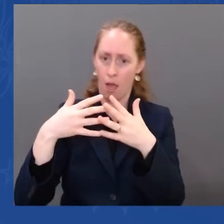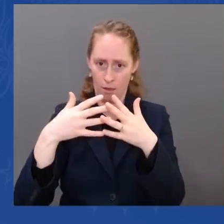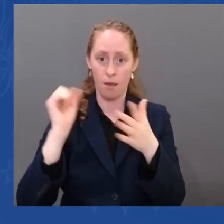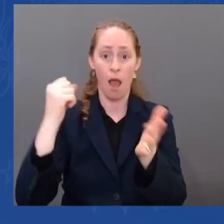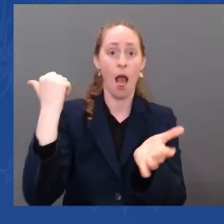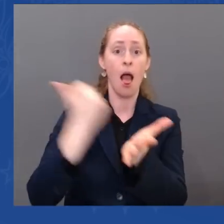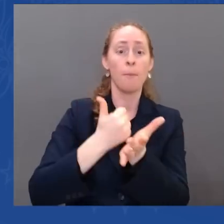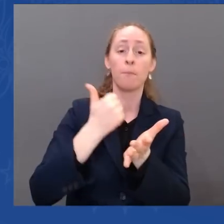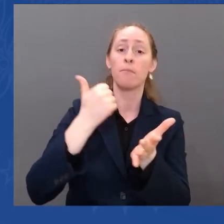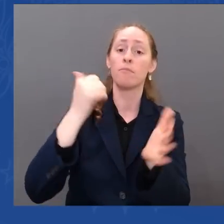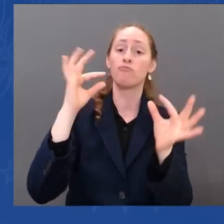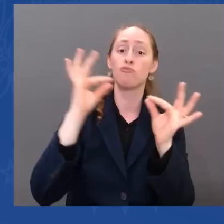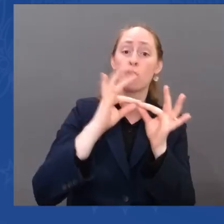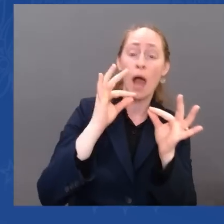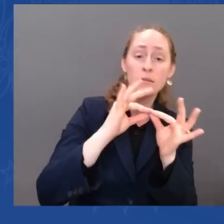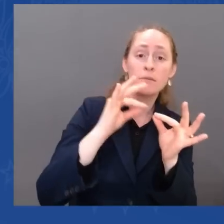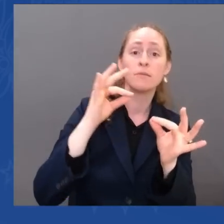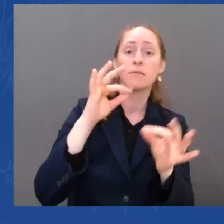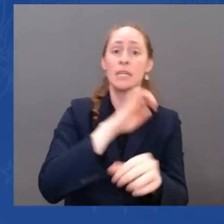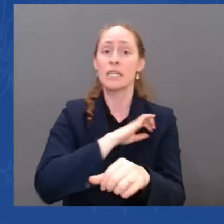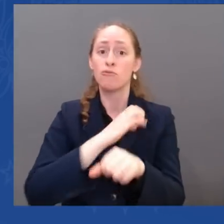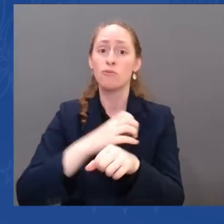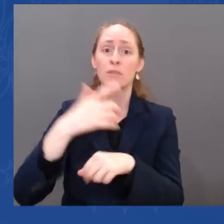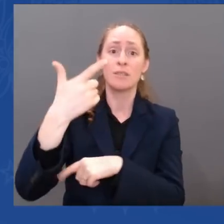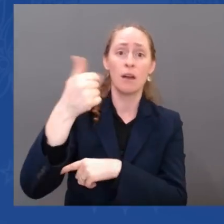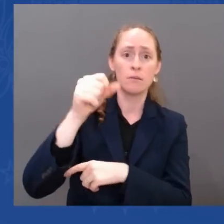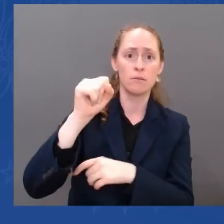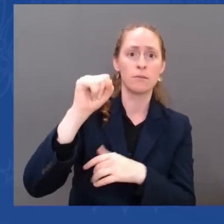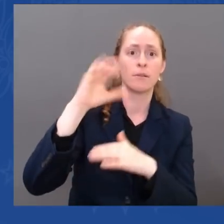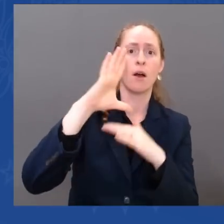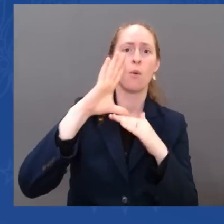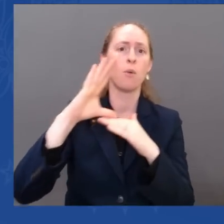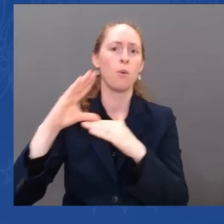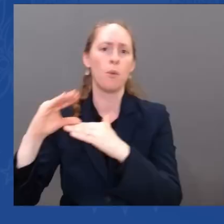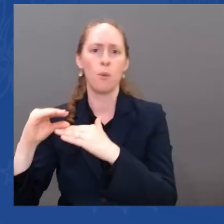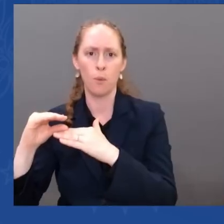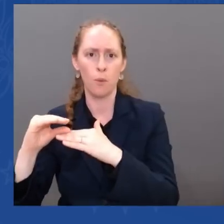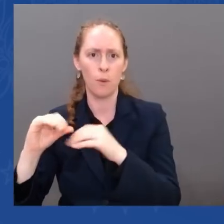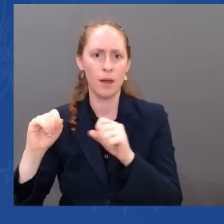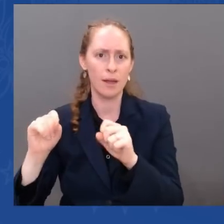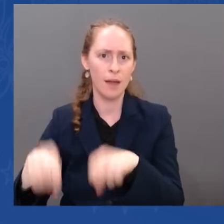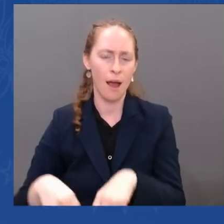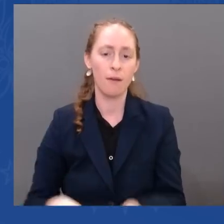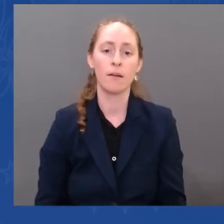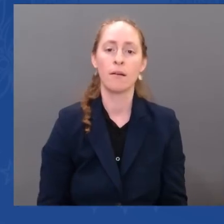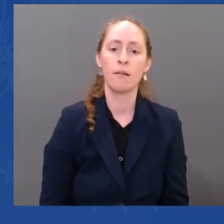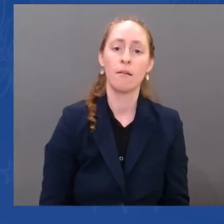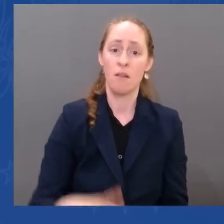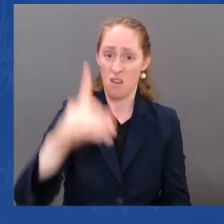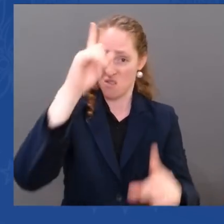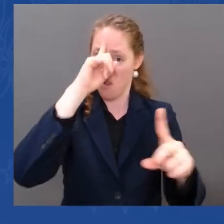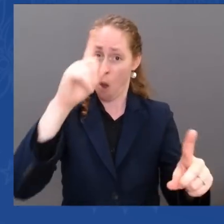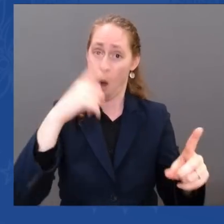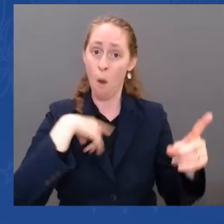And as we reduce our dependence on Russian hydrocarbons, we also need to use our market power